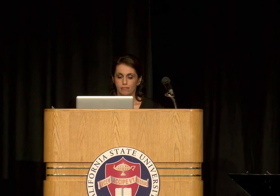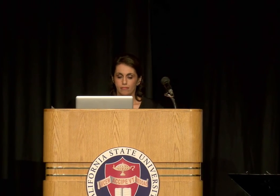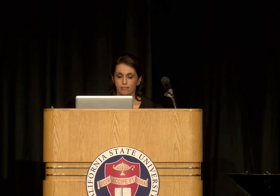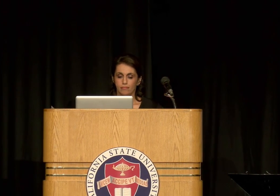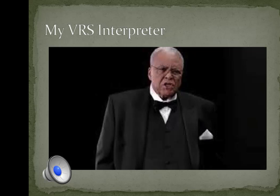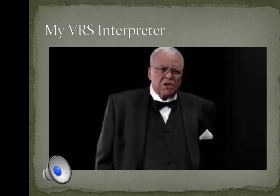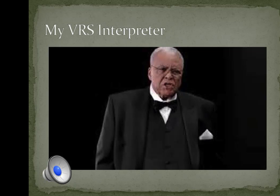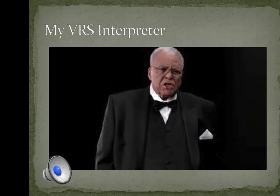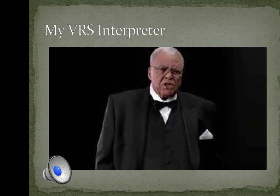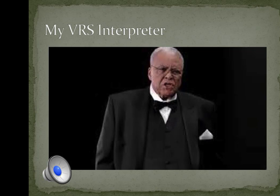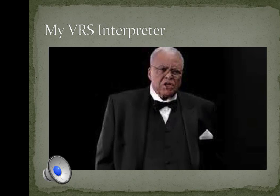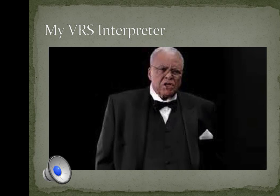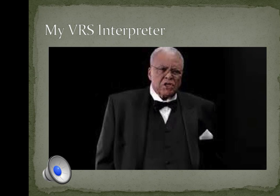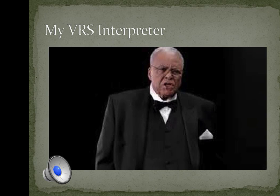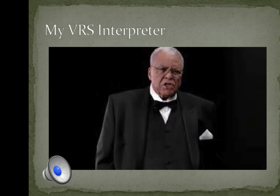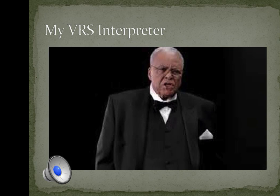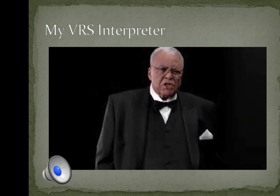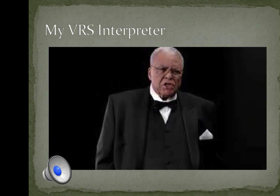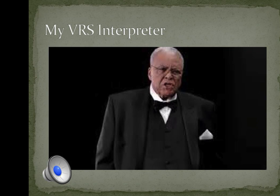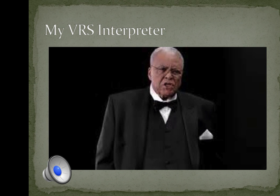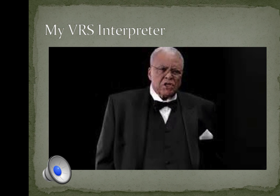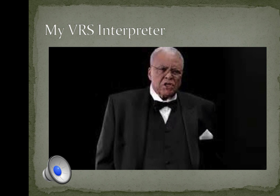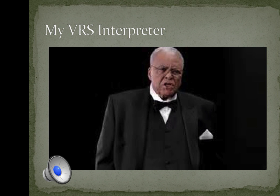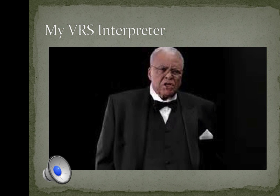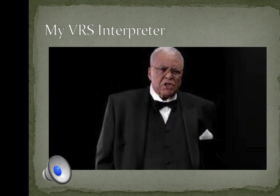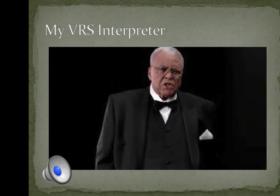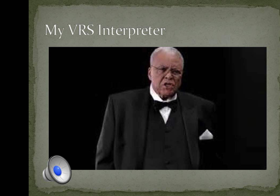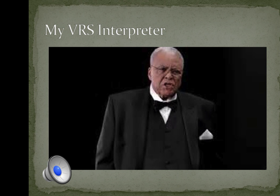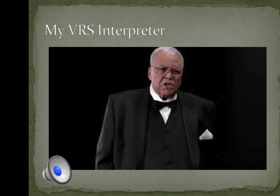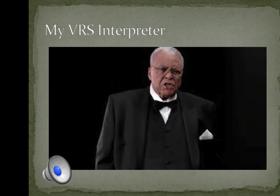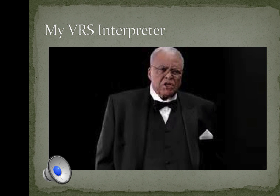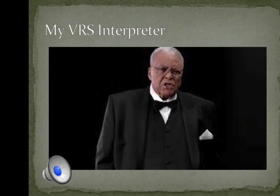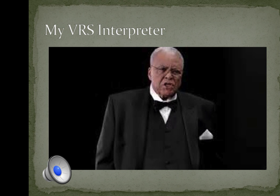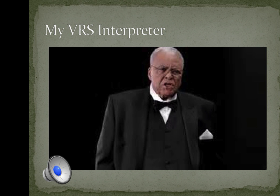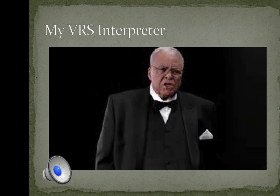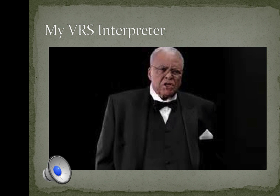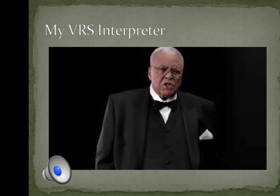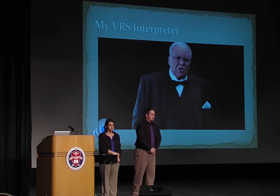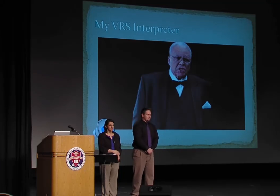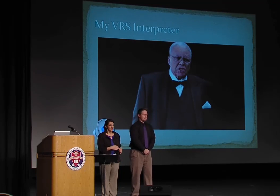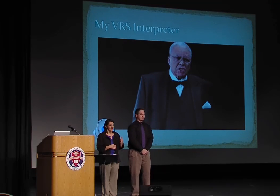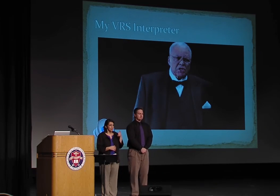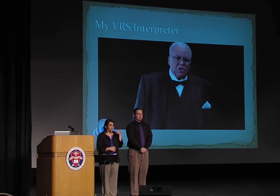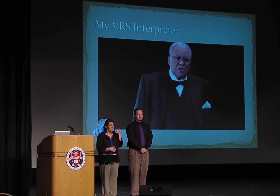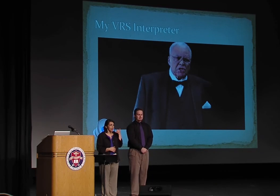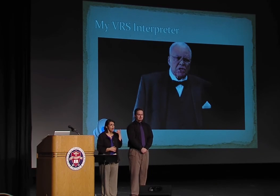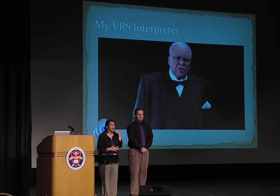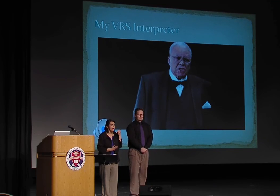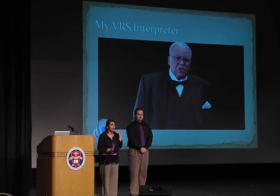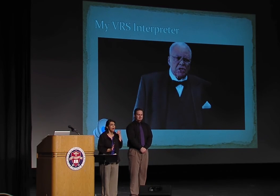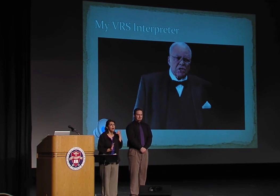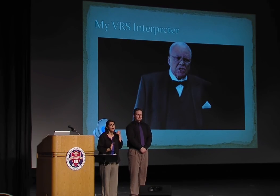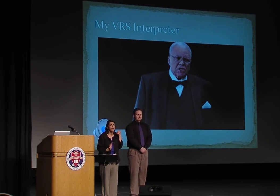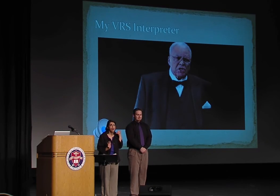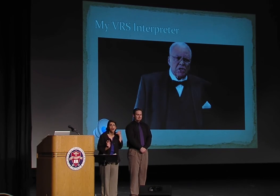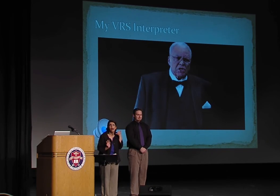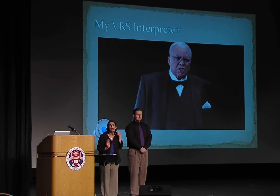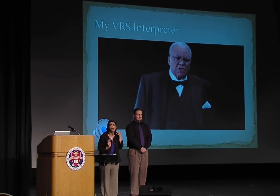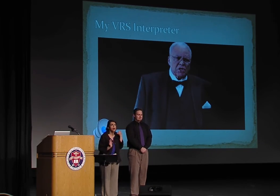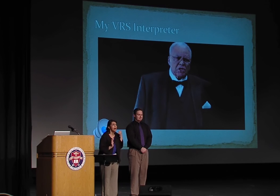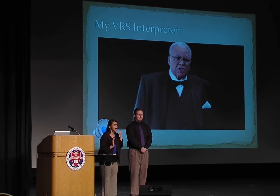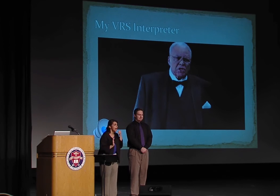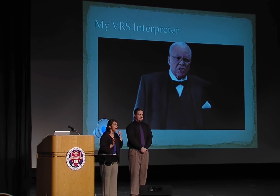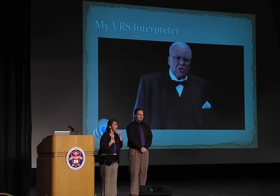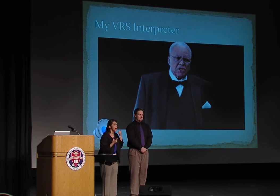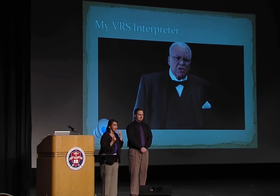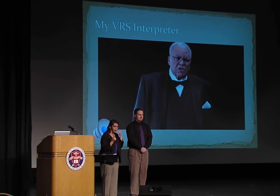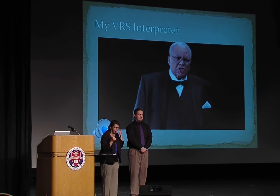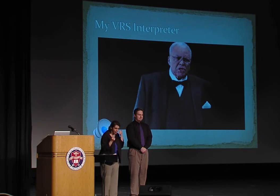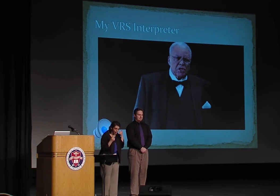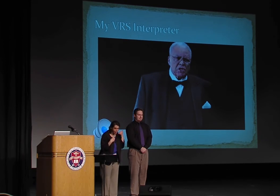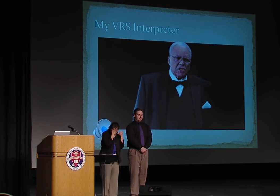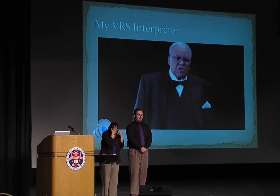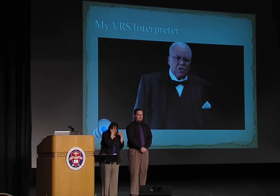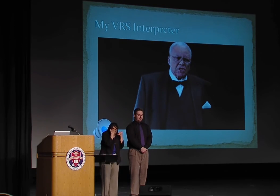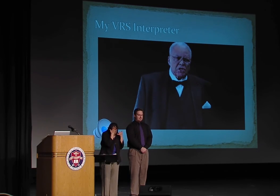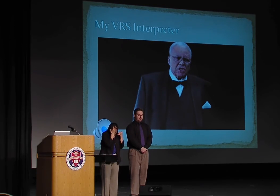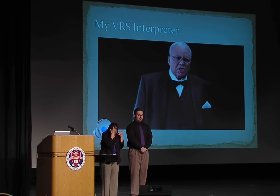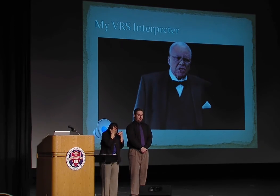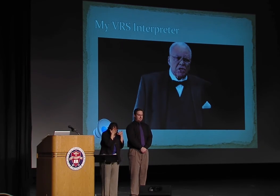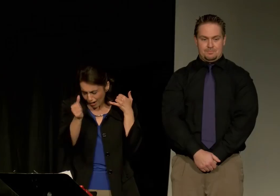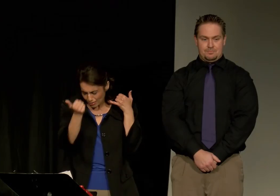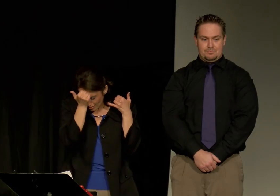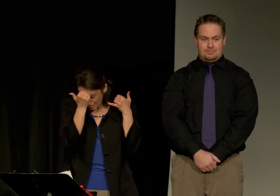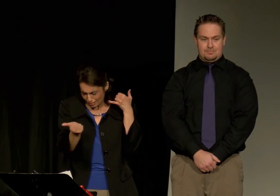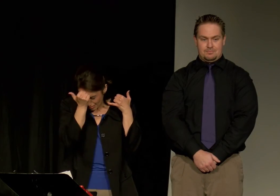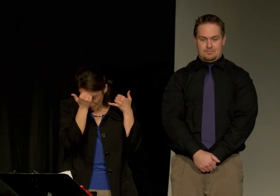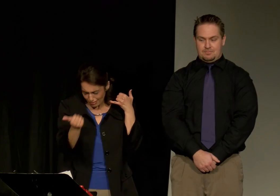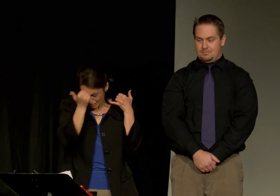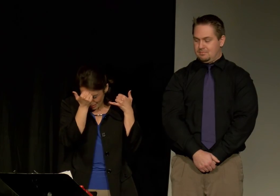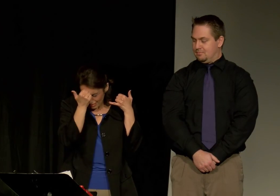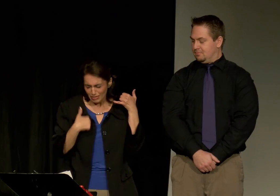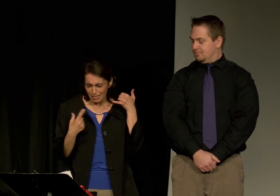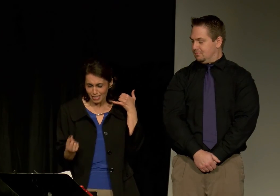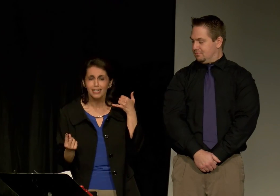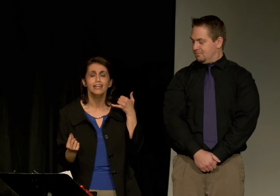Rosemary Diaz: Um, oh my gosh, I'm so stupid.